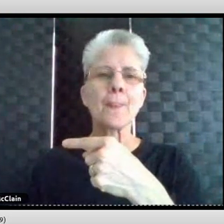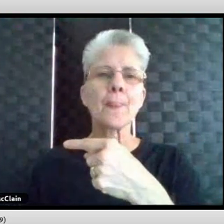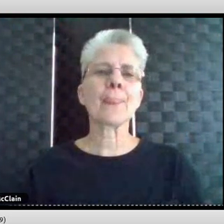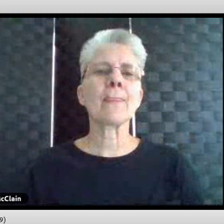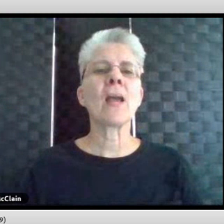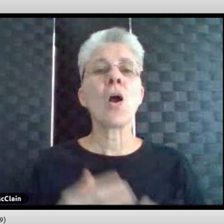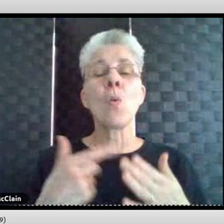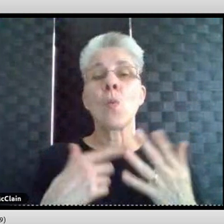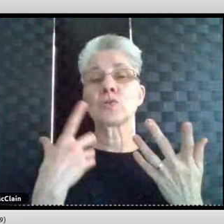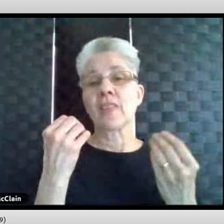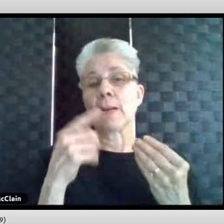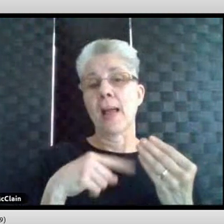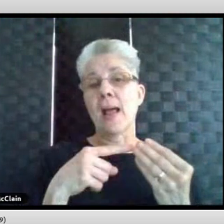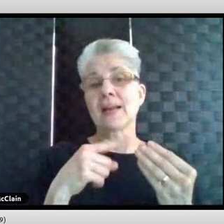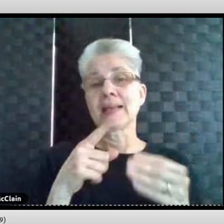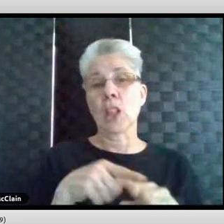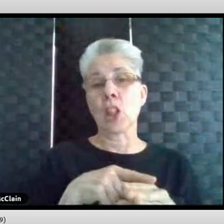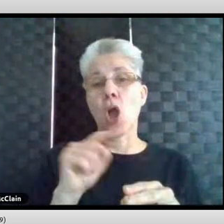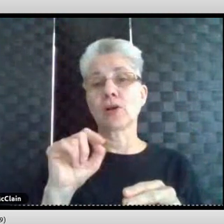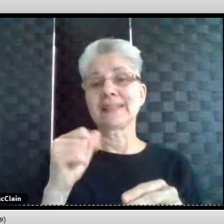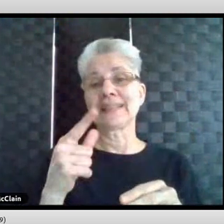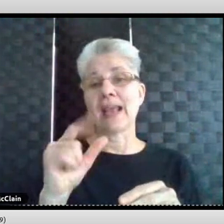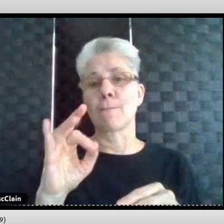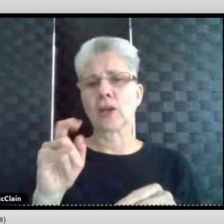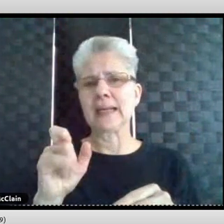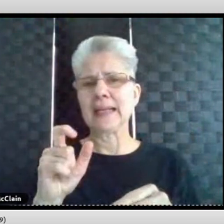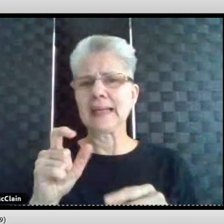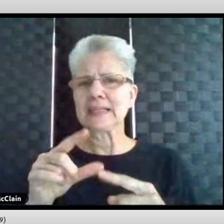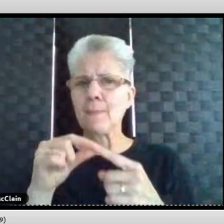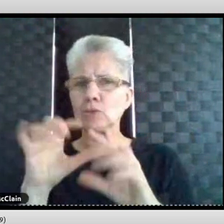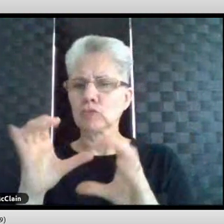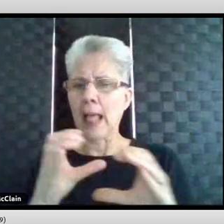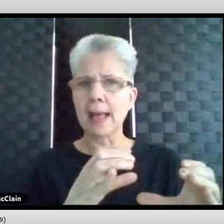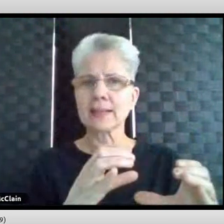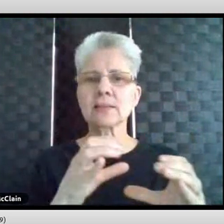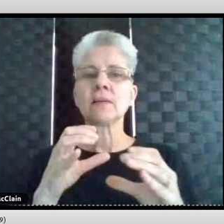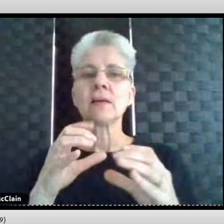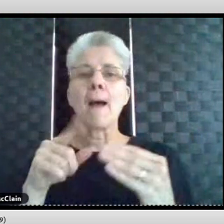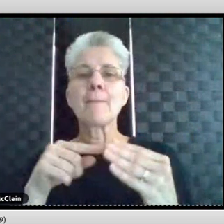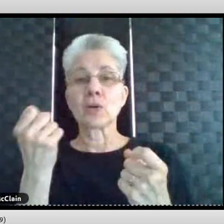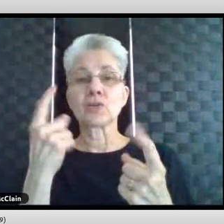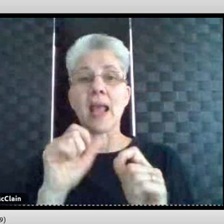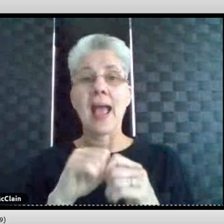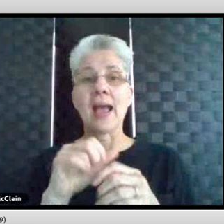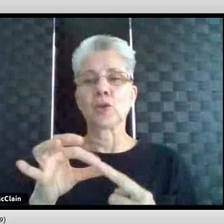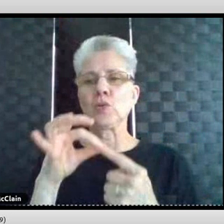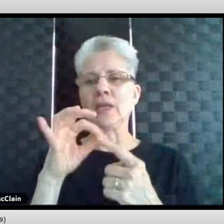What I want you to think about is long tail marketing is about you understanding how unique your library